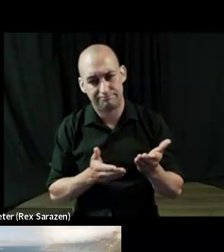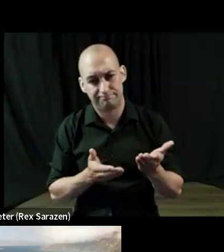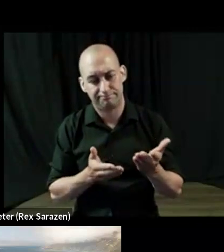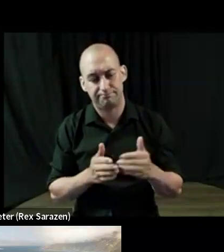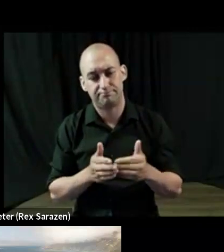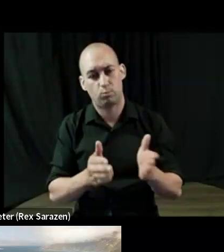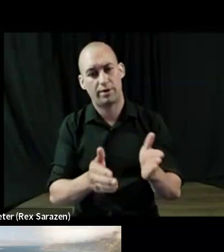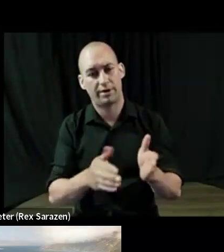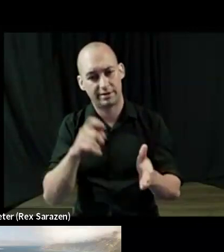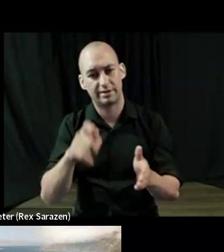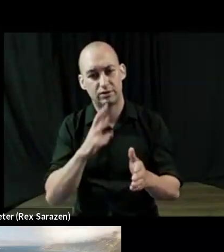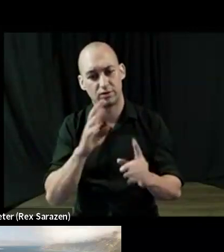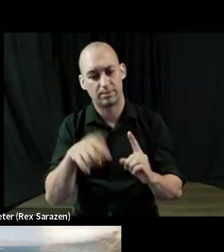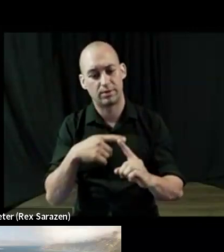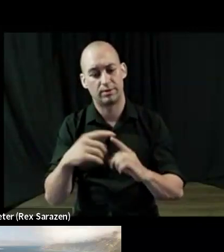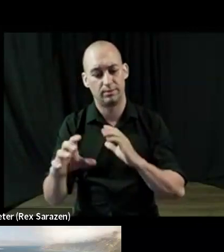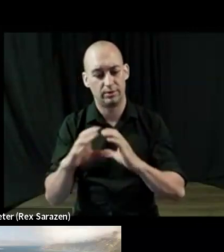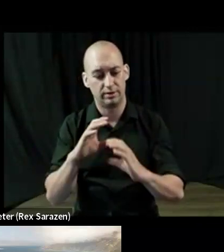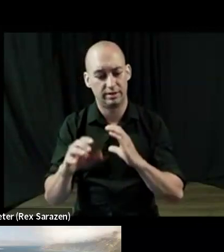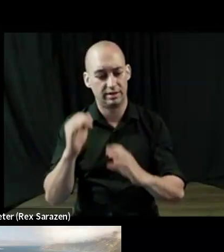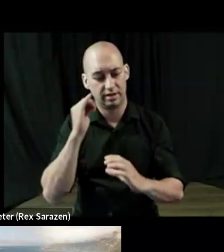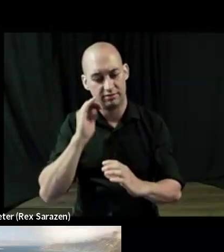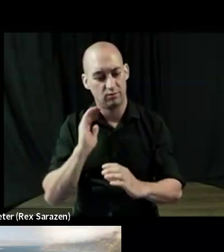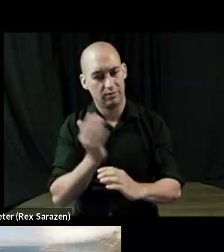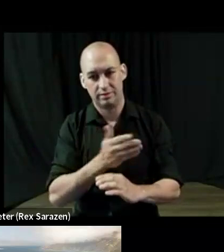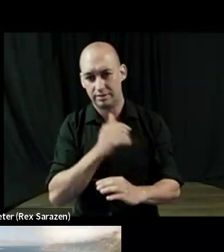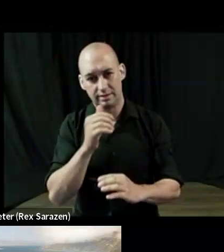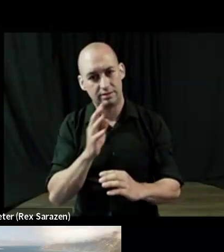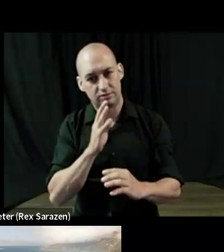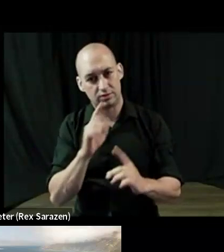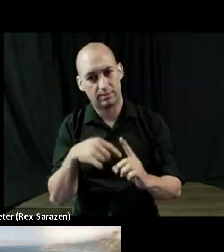if we are not talking about communication. And it seems like we're just talking about devices.